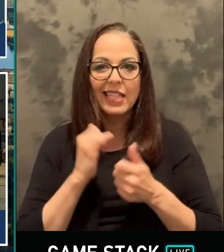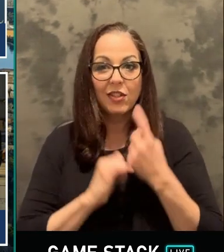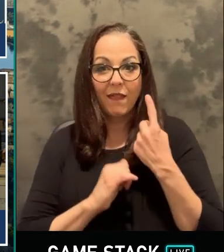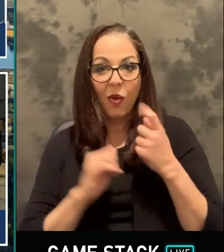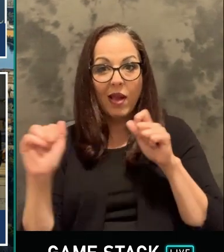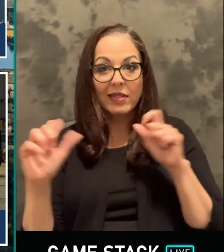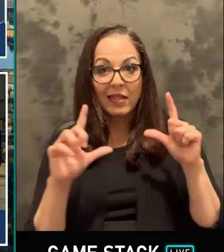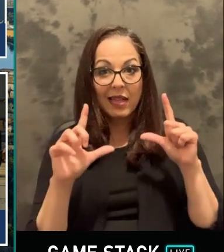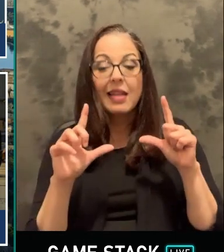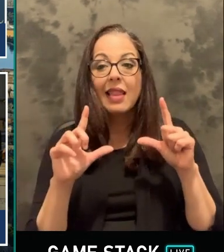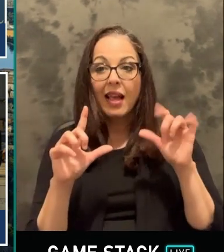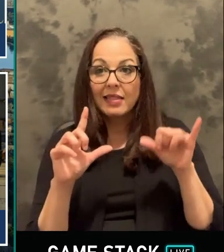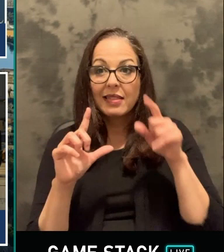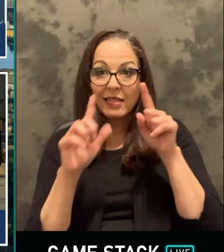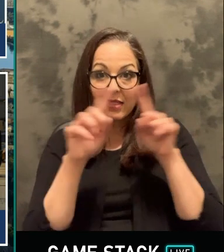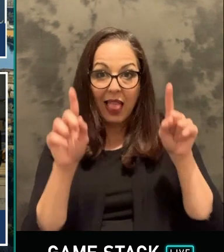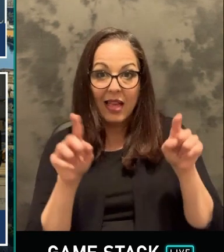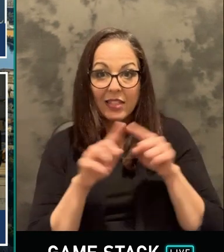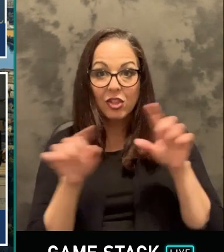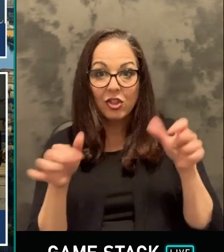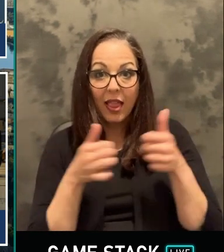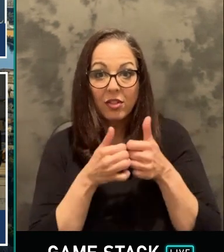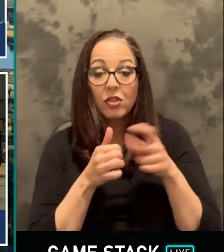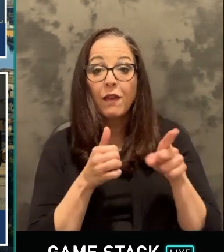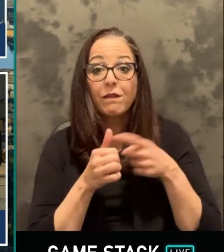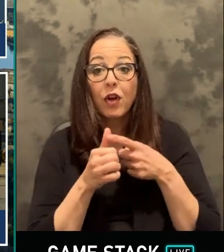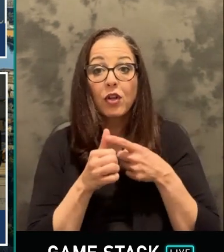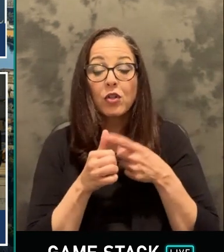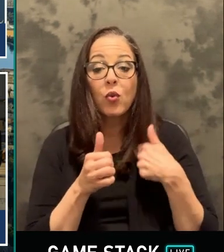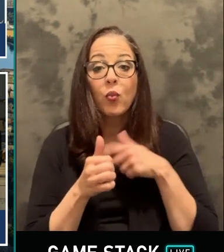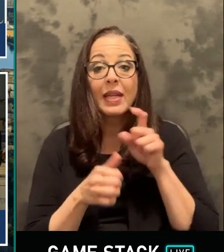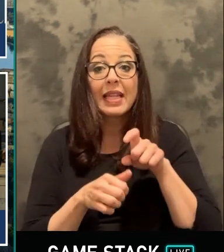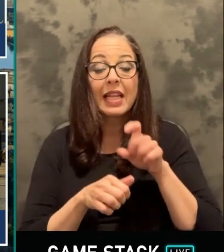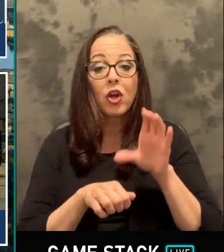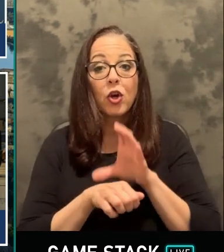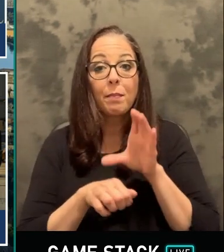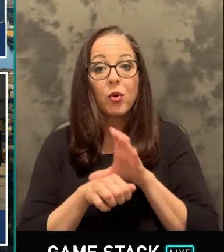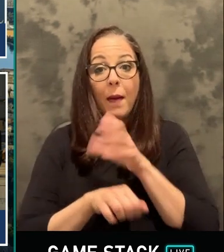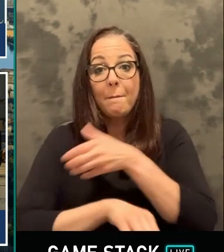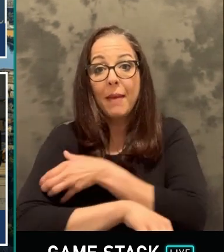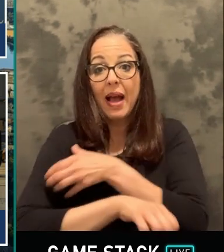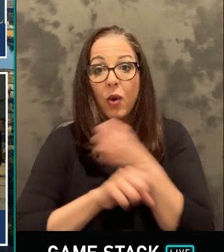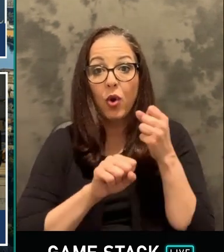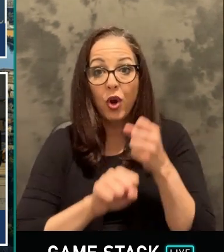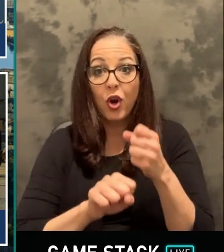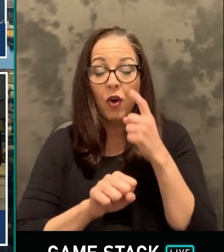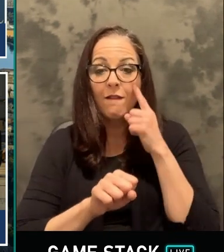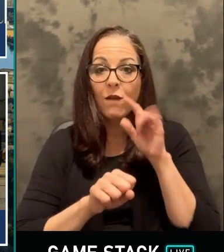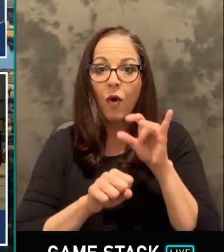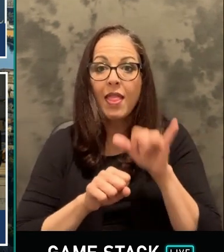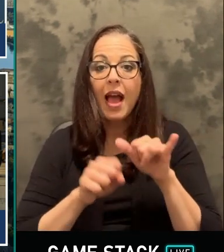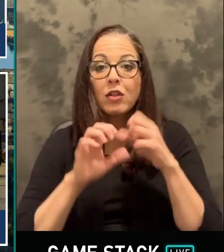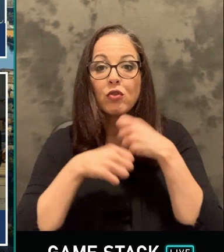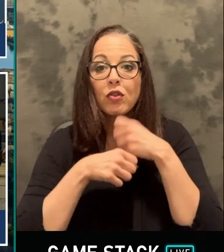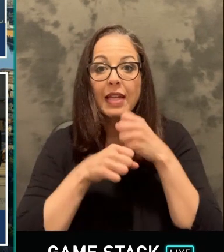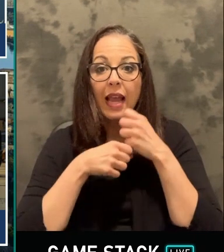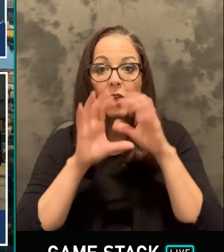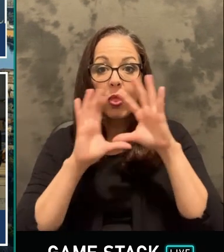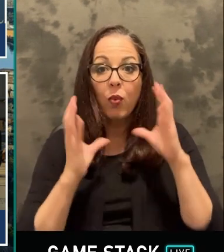So first, we need computing power for recreating the world for collecting real time data,